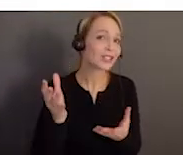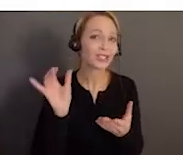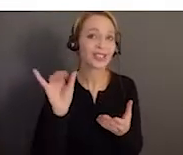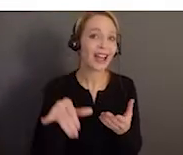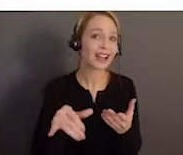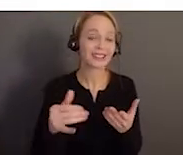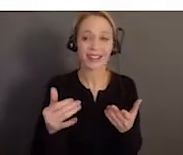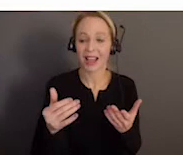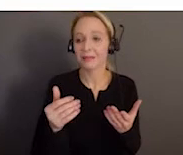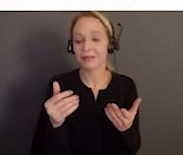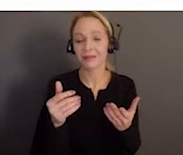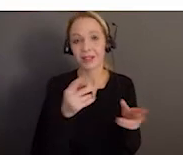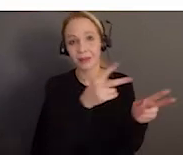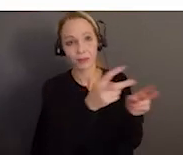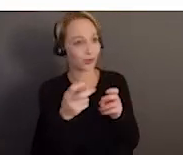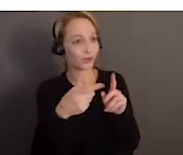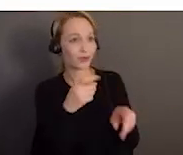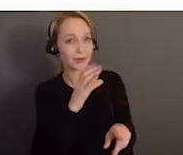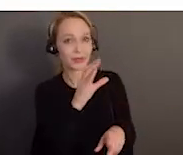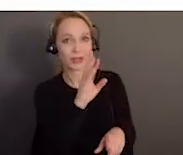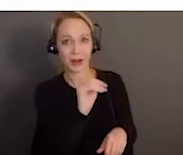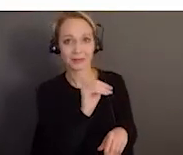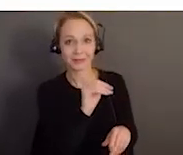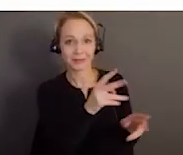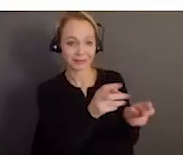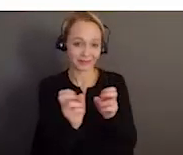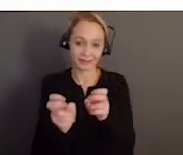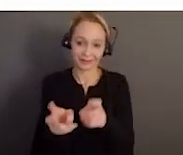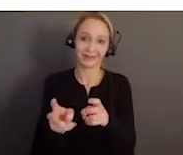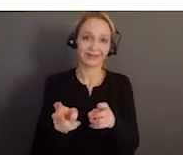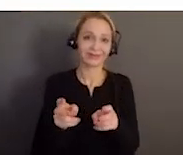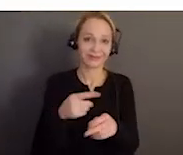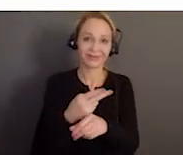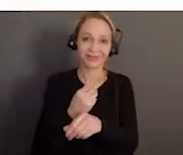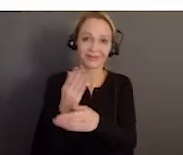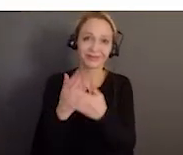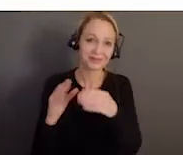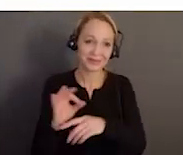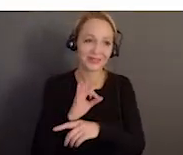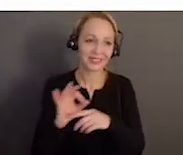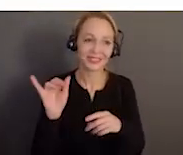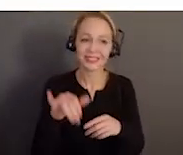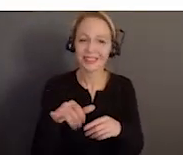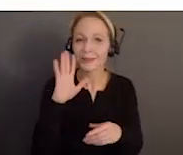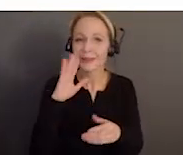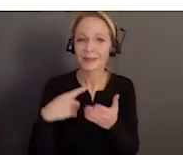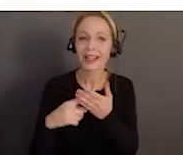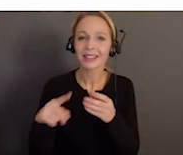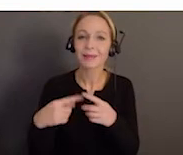AND IT'S USING SOME FUNCTIONALITY THAT'S GOING TO BE TALKED ABOUT A LITTLE LATER TODAY.